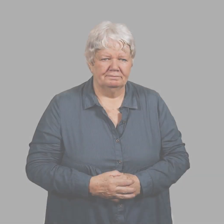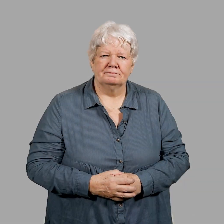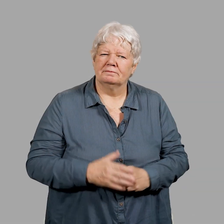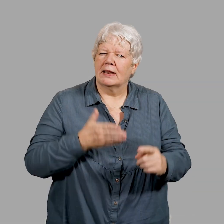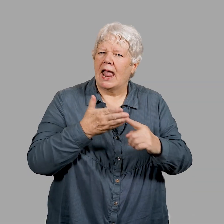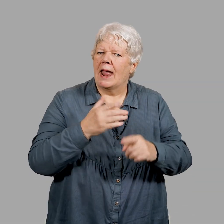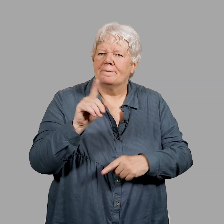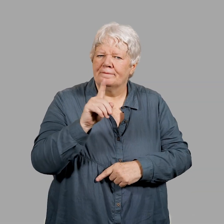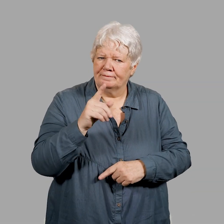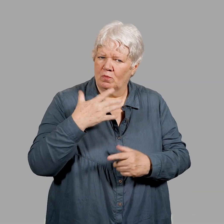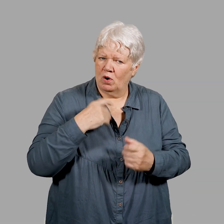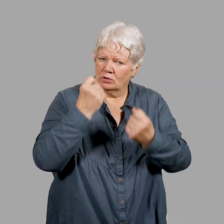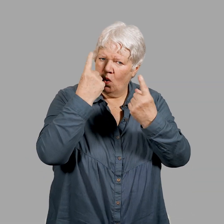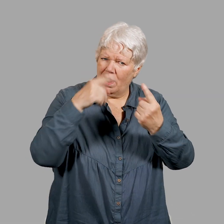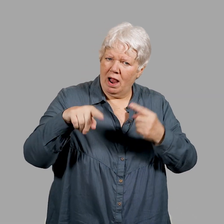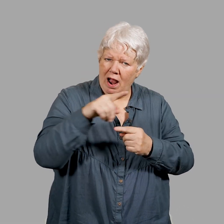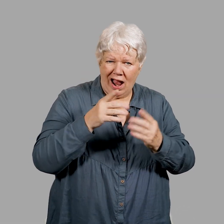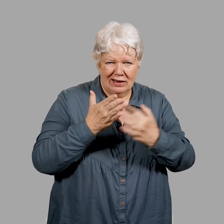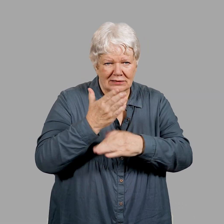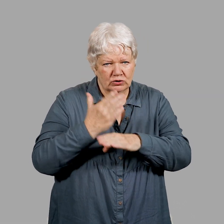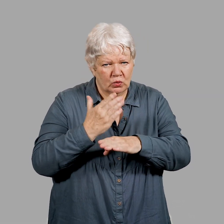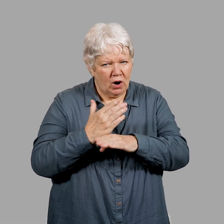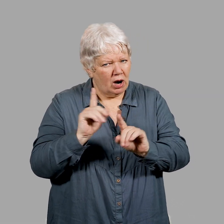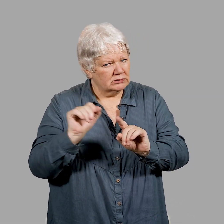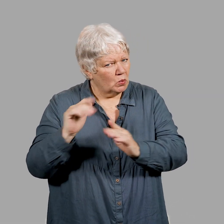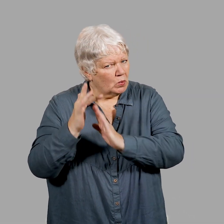Objective: Raise awareness of Access to Work website